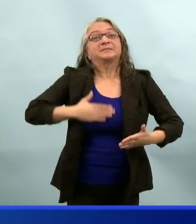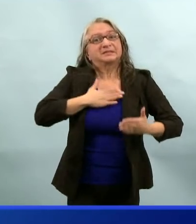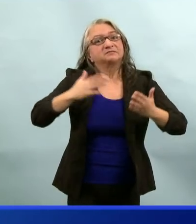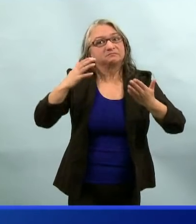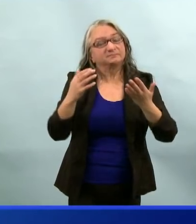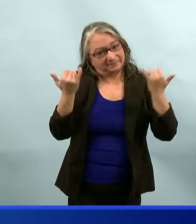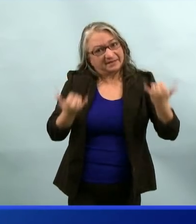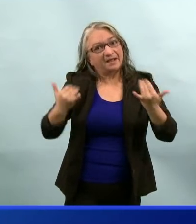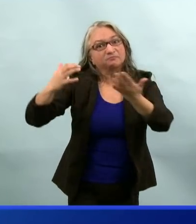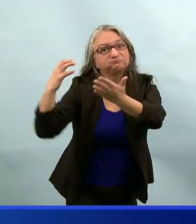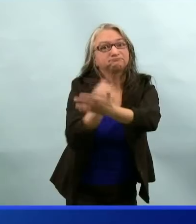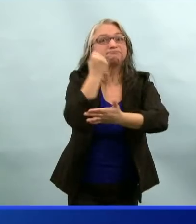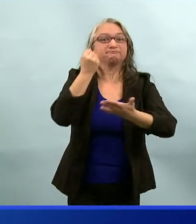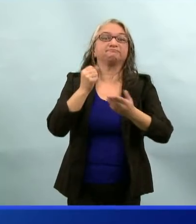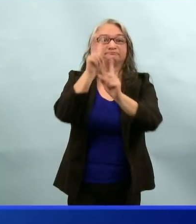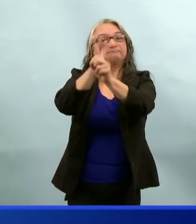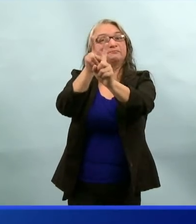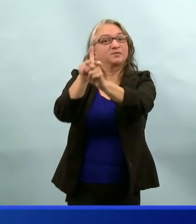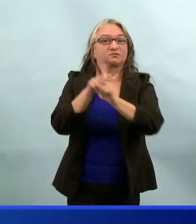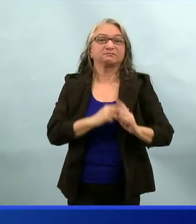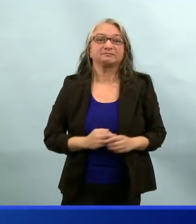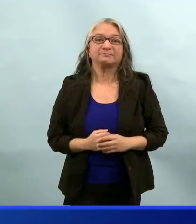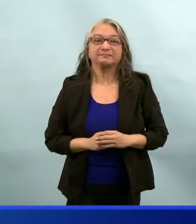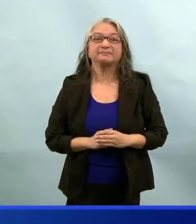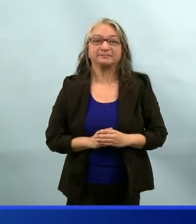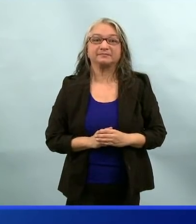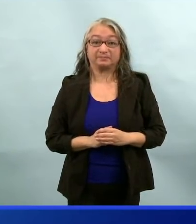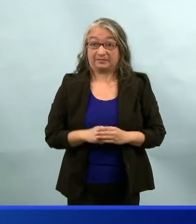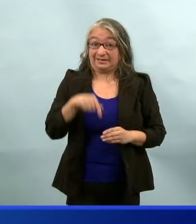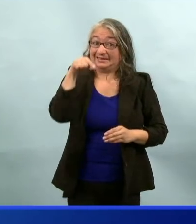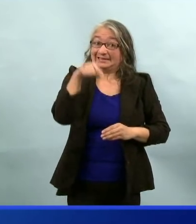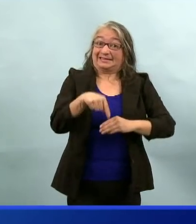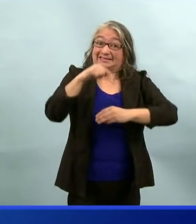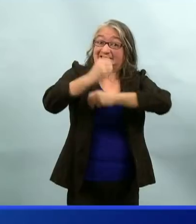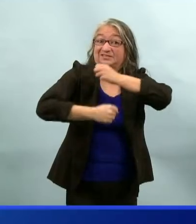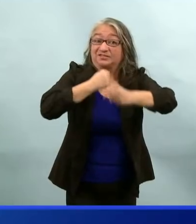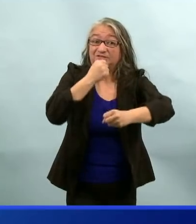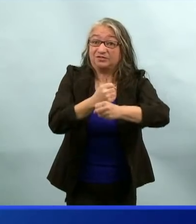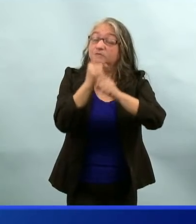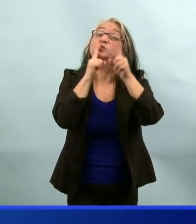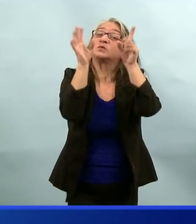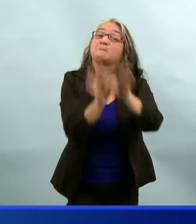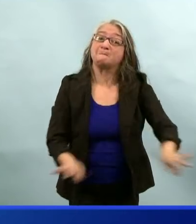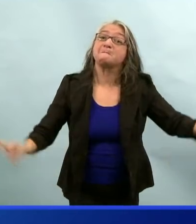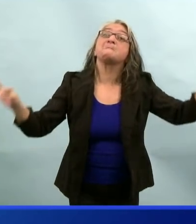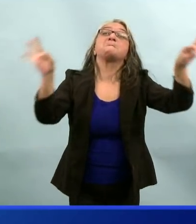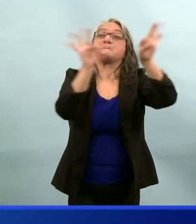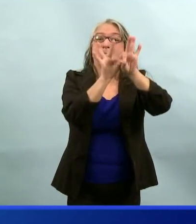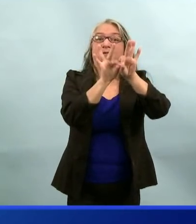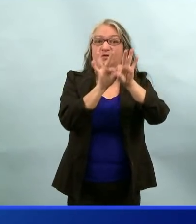like last year we need to keep manitobans healthy and to reduce the strain on our health care system